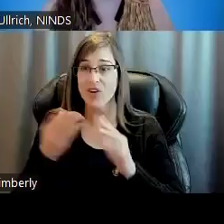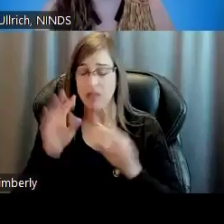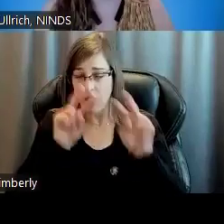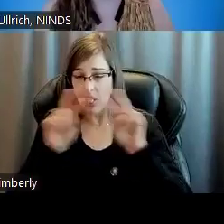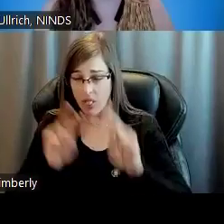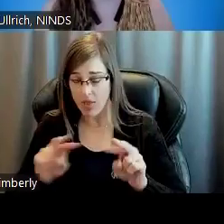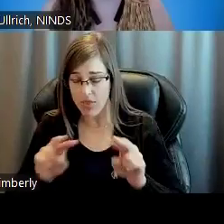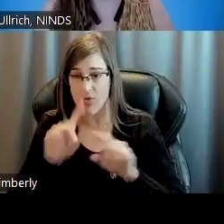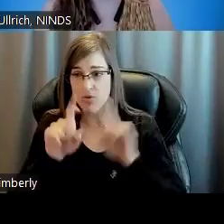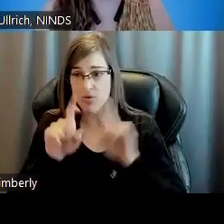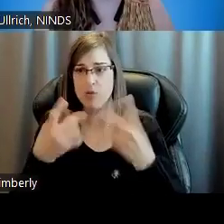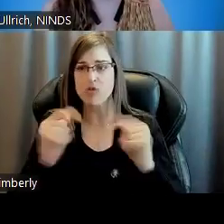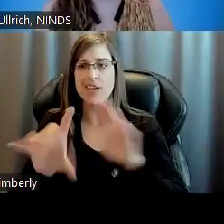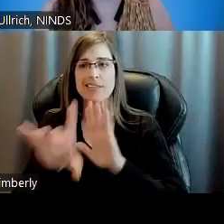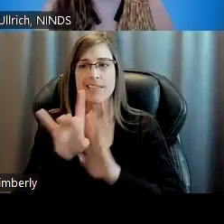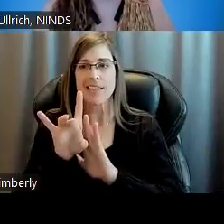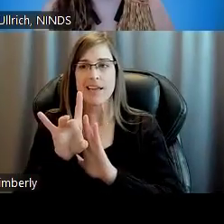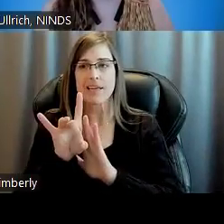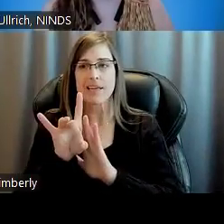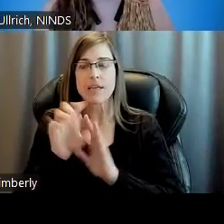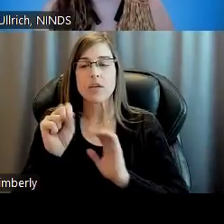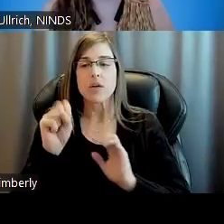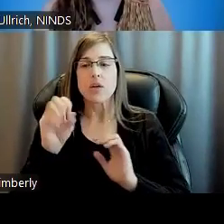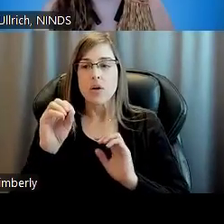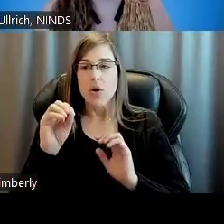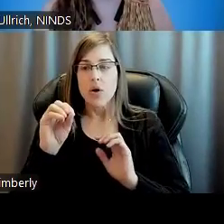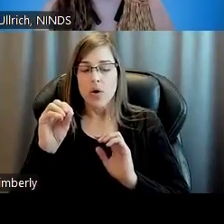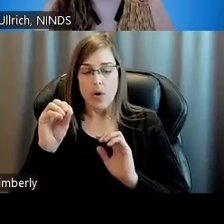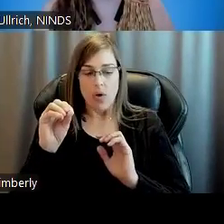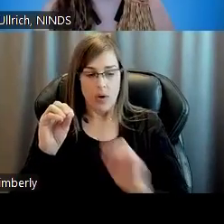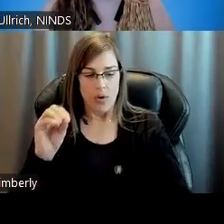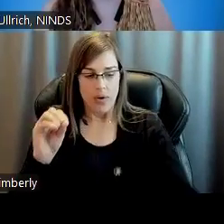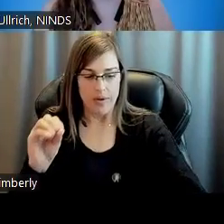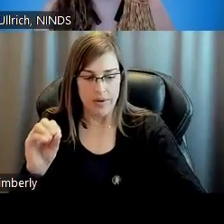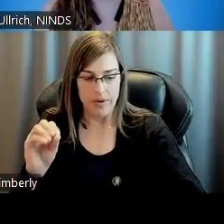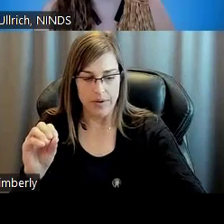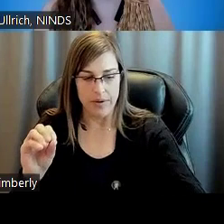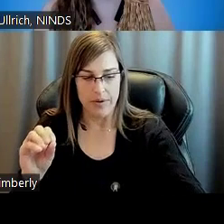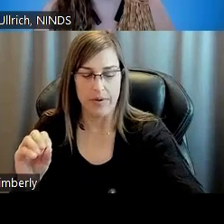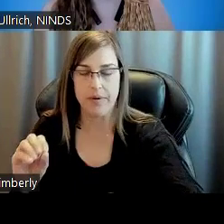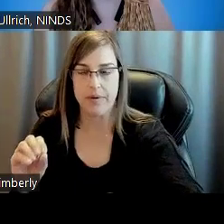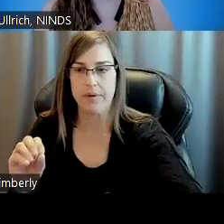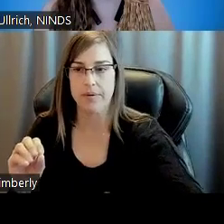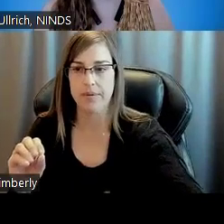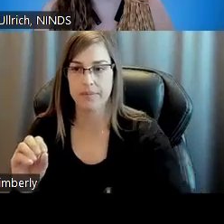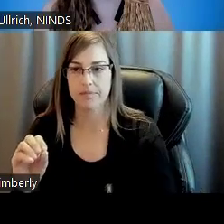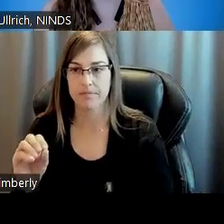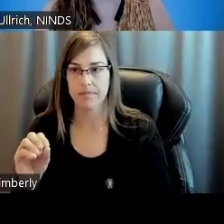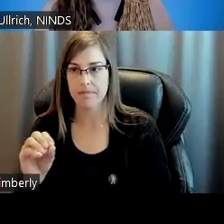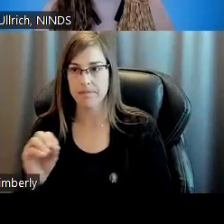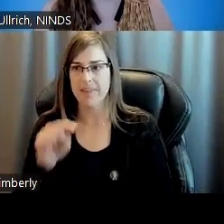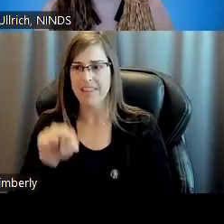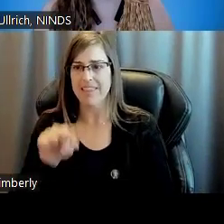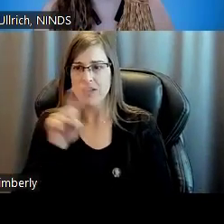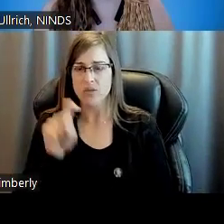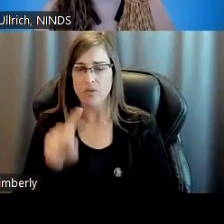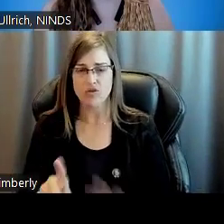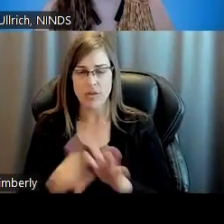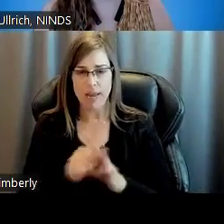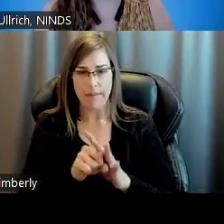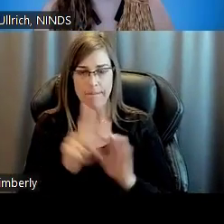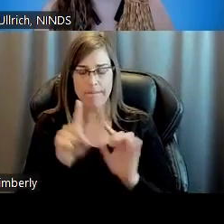So this question here, assuming .. .